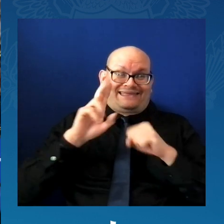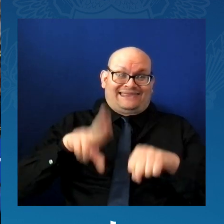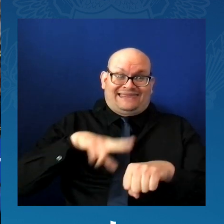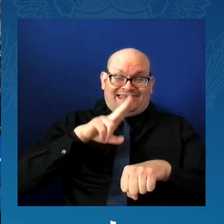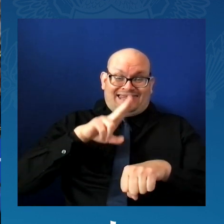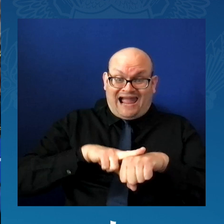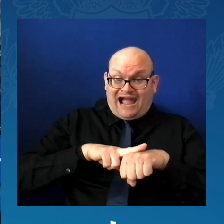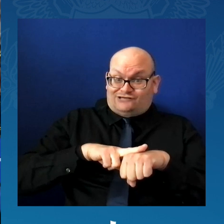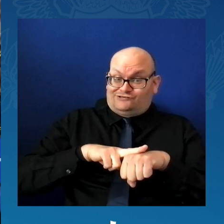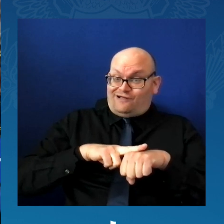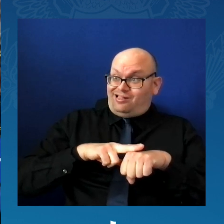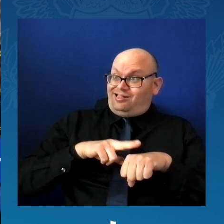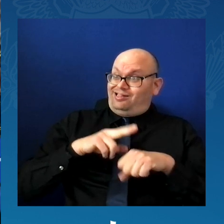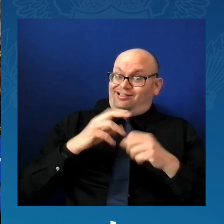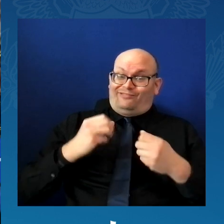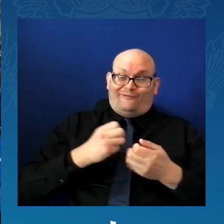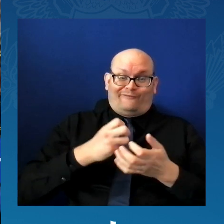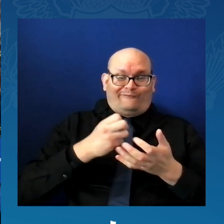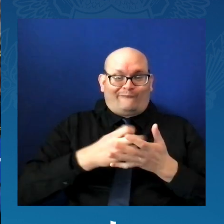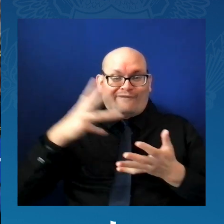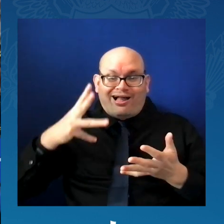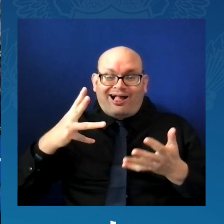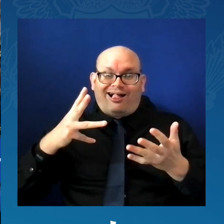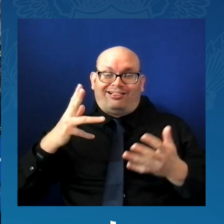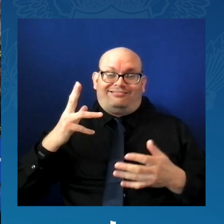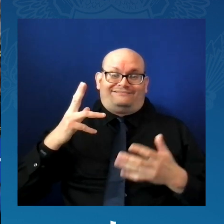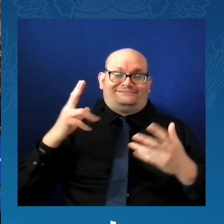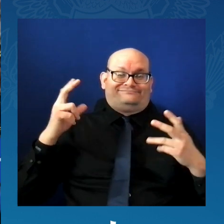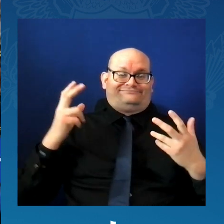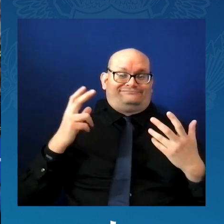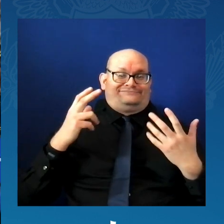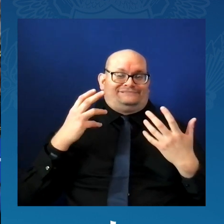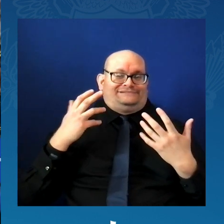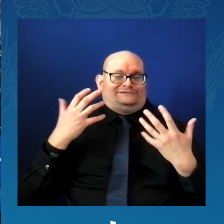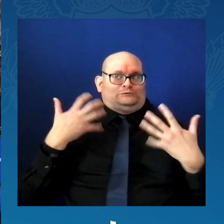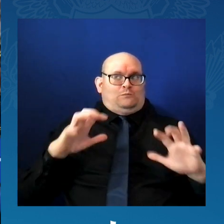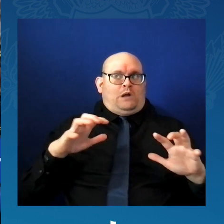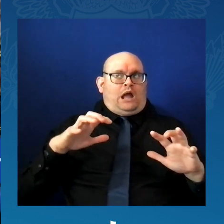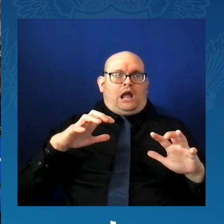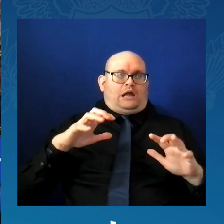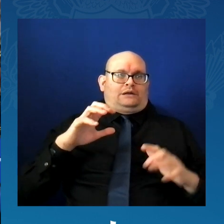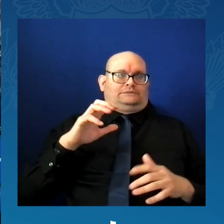is to provide retirement benefits to beneficiaries. They are, by necessity, careful.